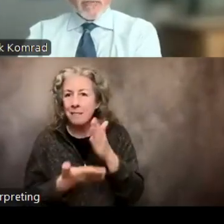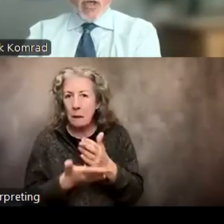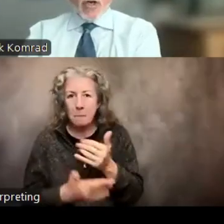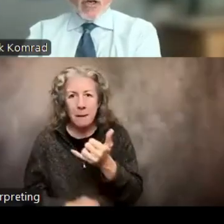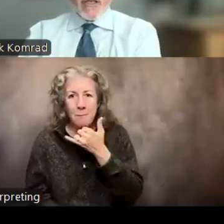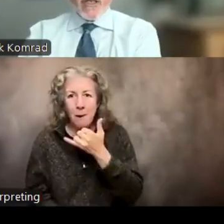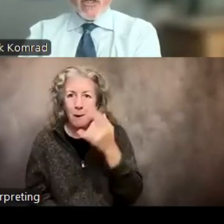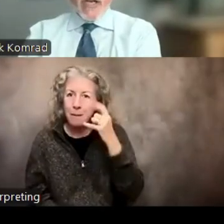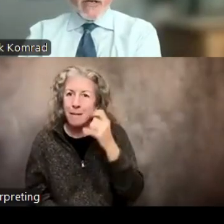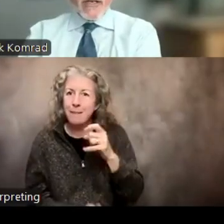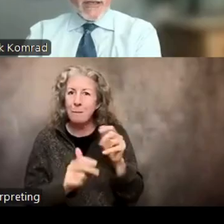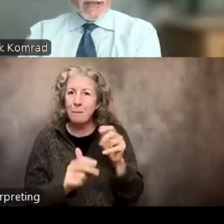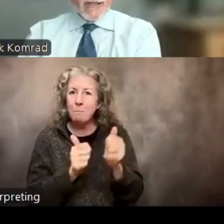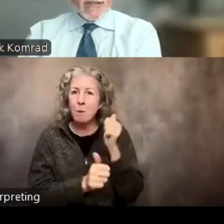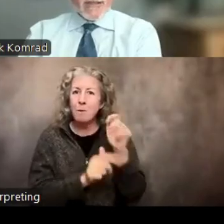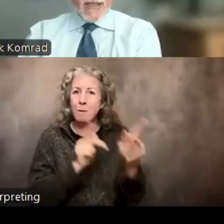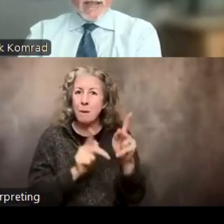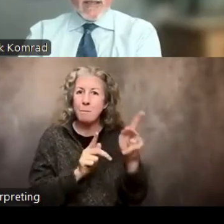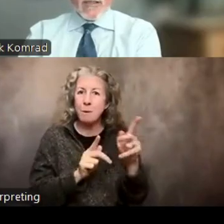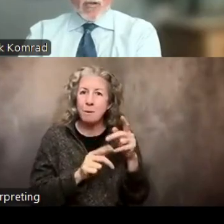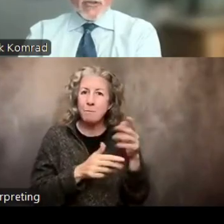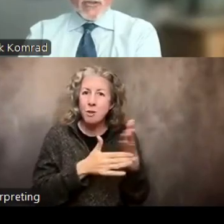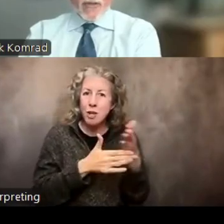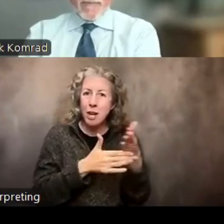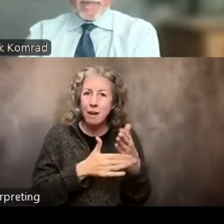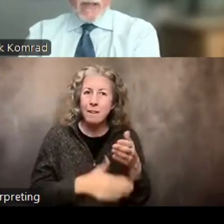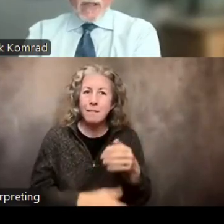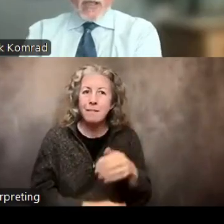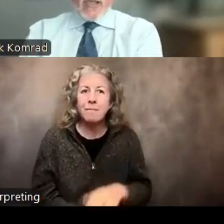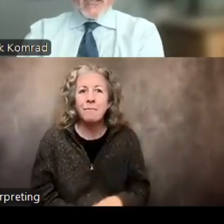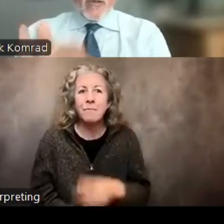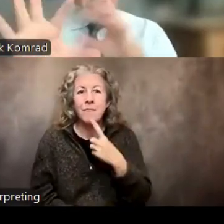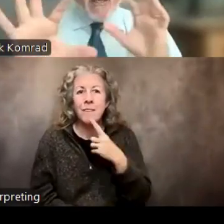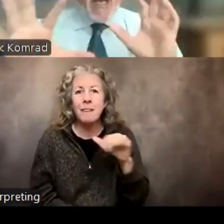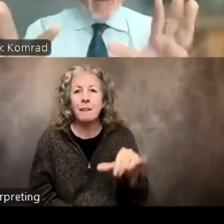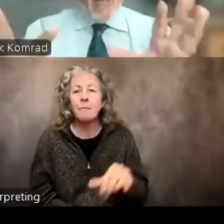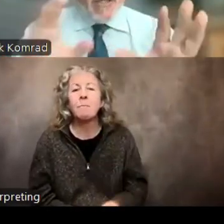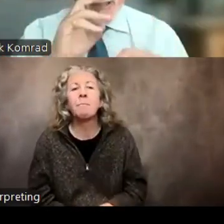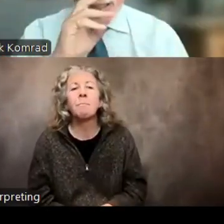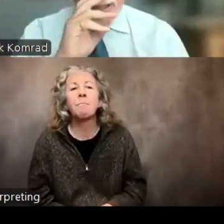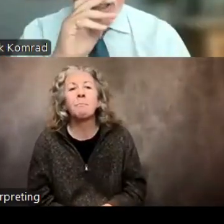majority sharing it said Tolstoy. So I want to just touch